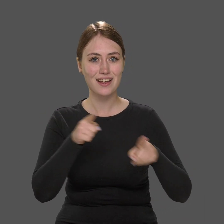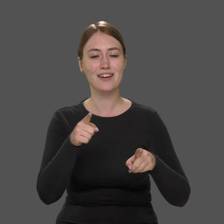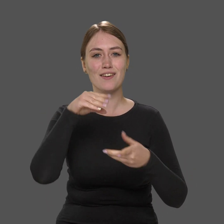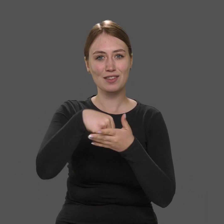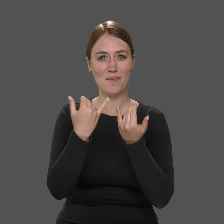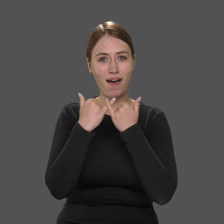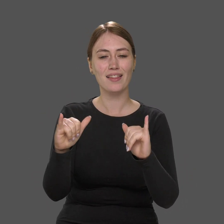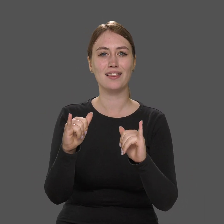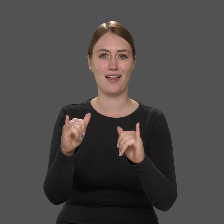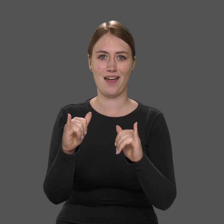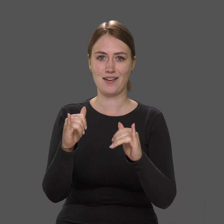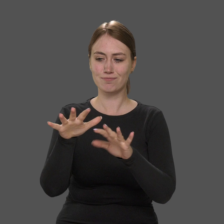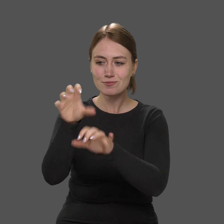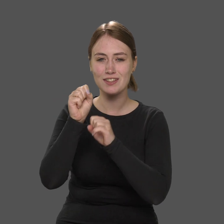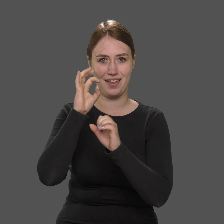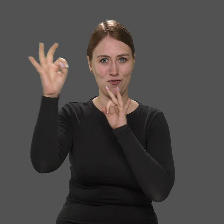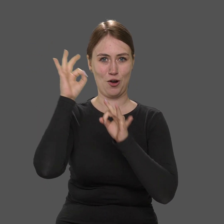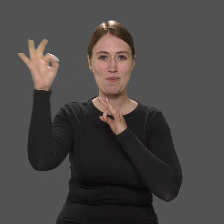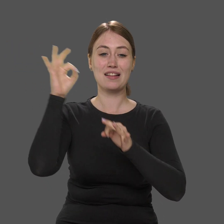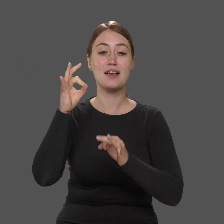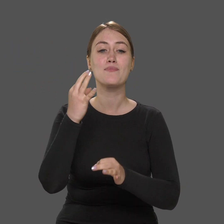specifically by drawing information from a different sense!